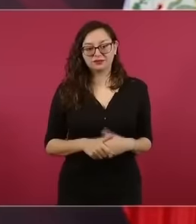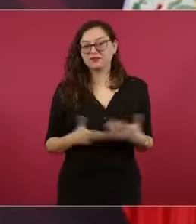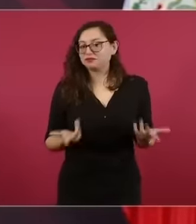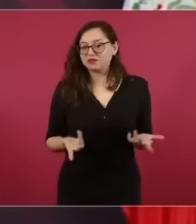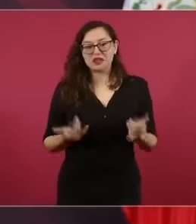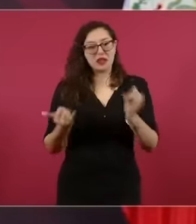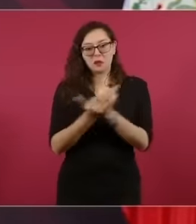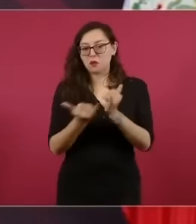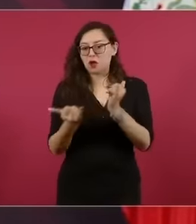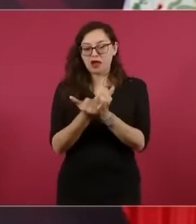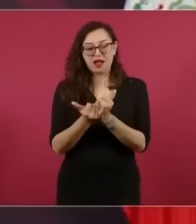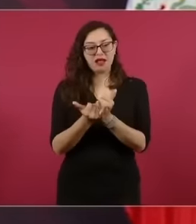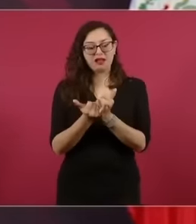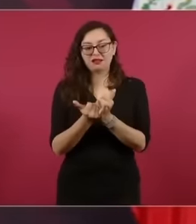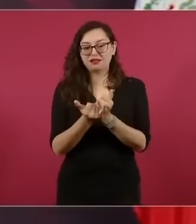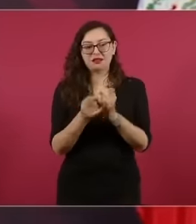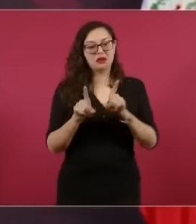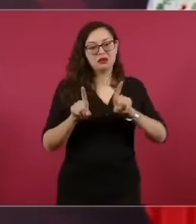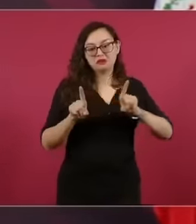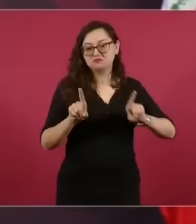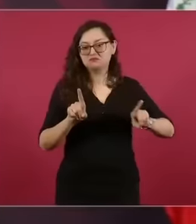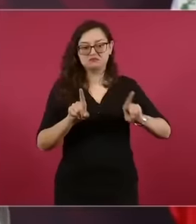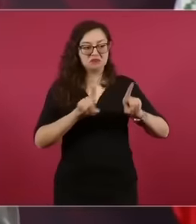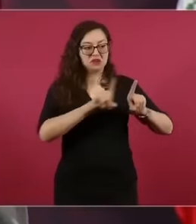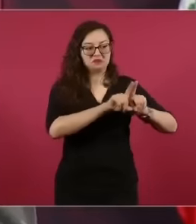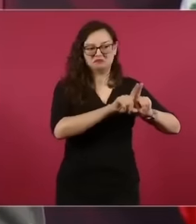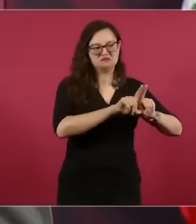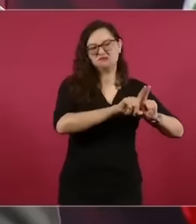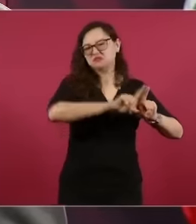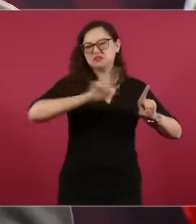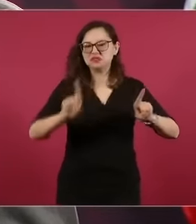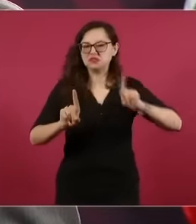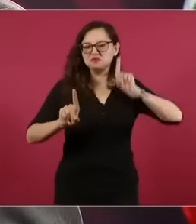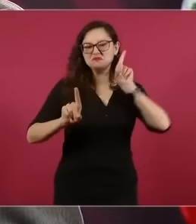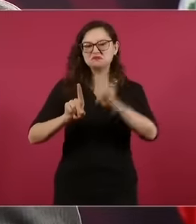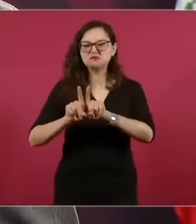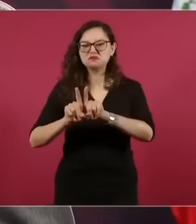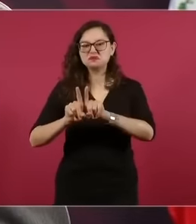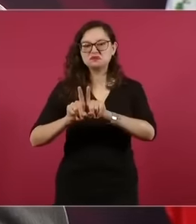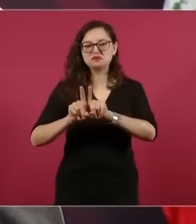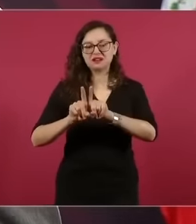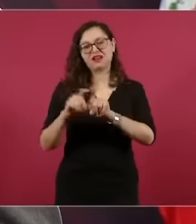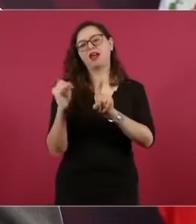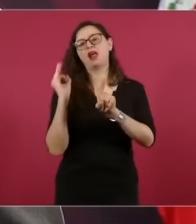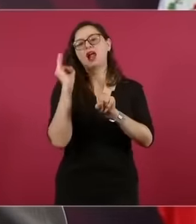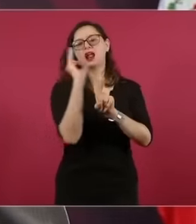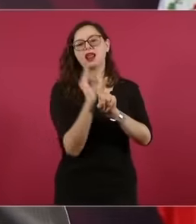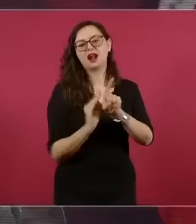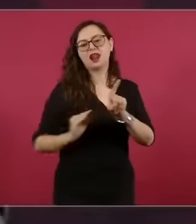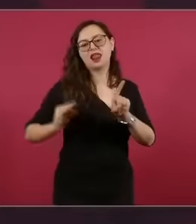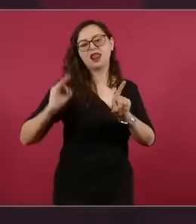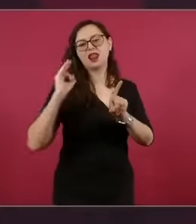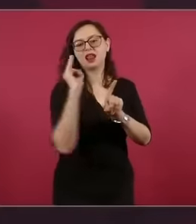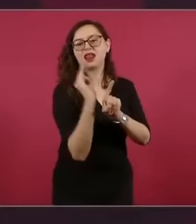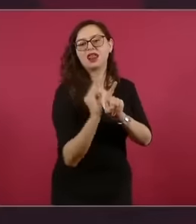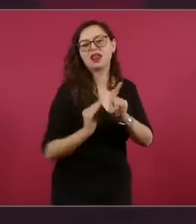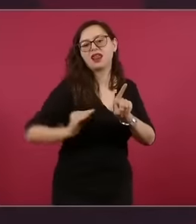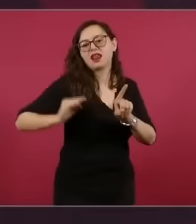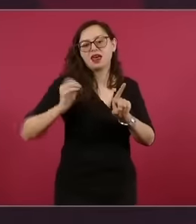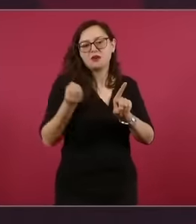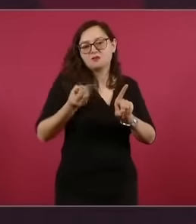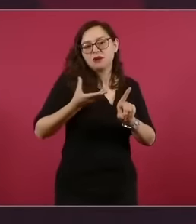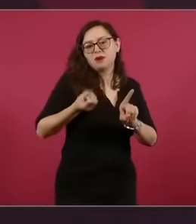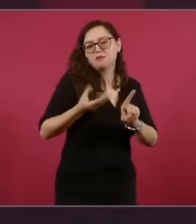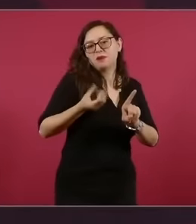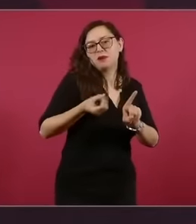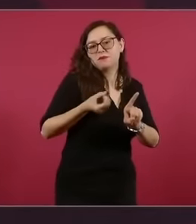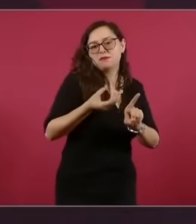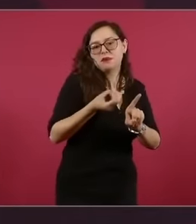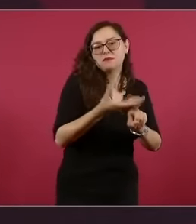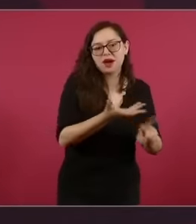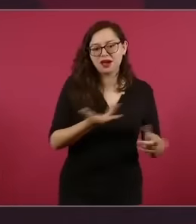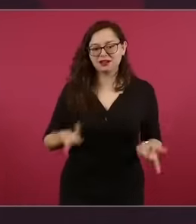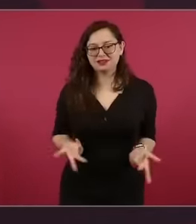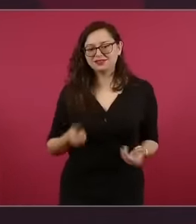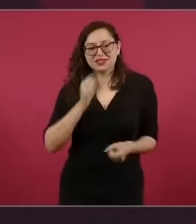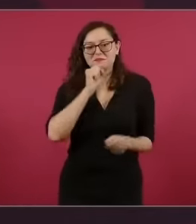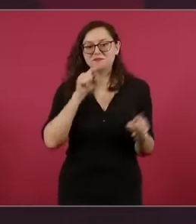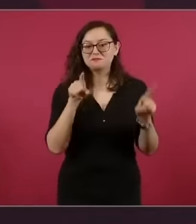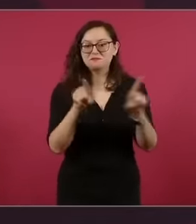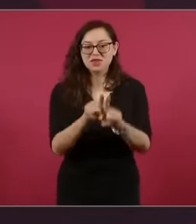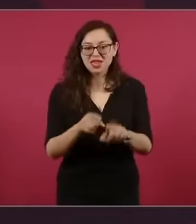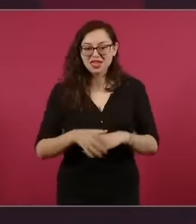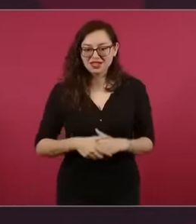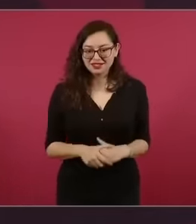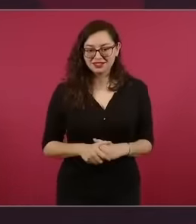he also had a special treatment I don't know if you remember and so there are